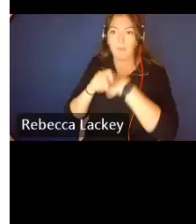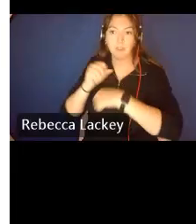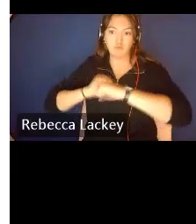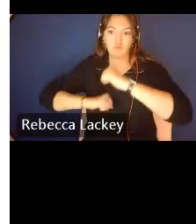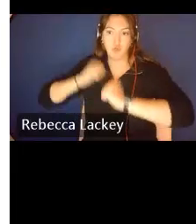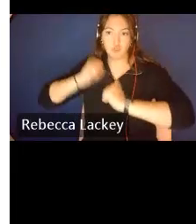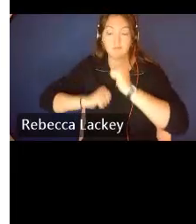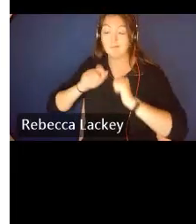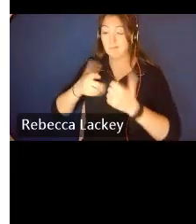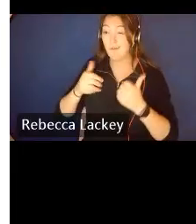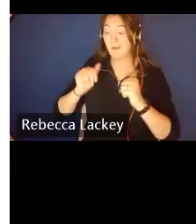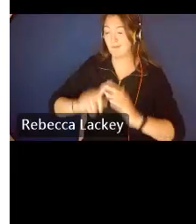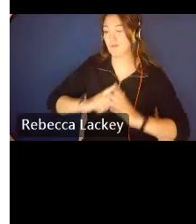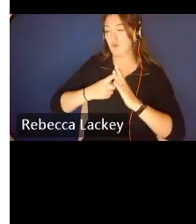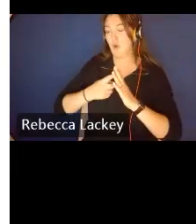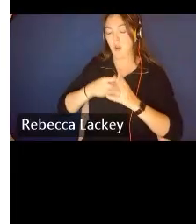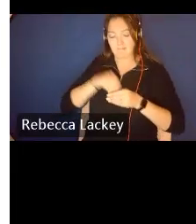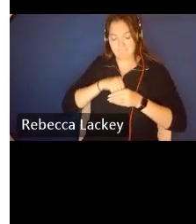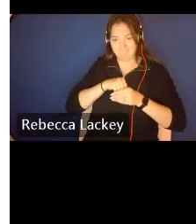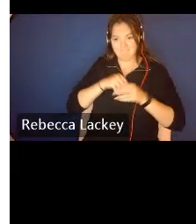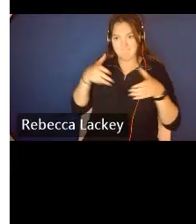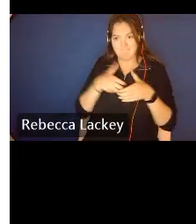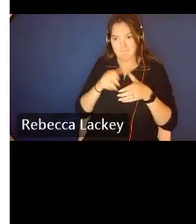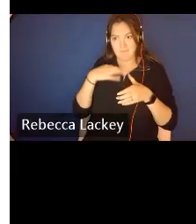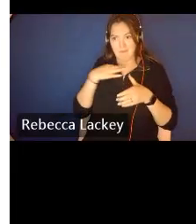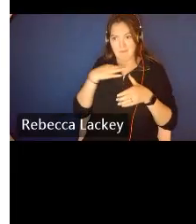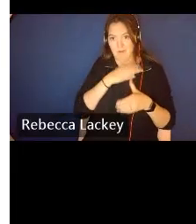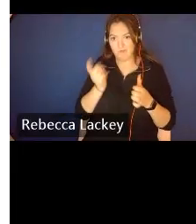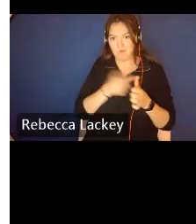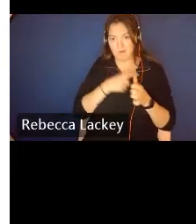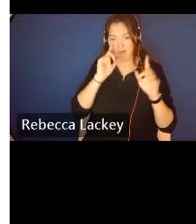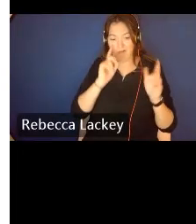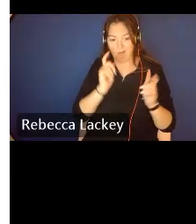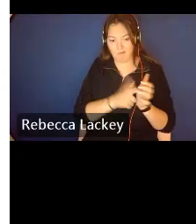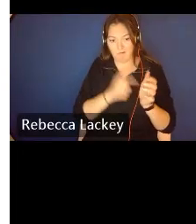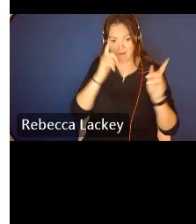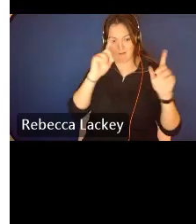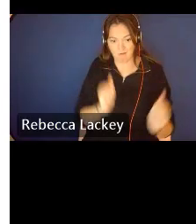This effort started internally after the initial beam deterioration was discovered in November of